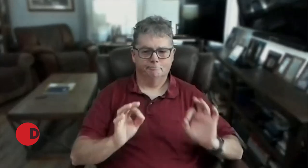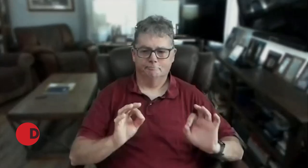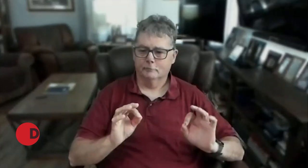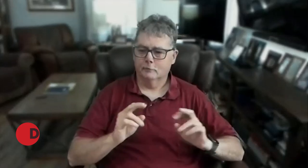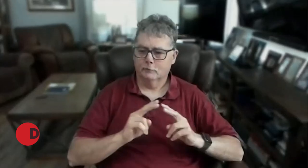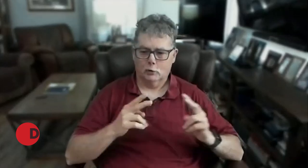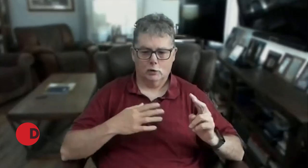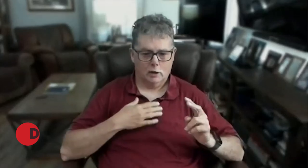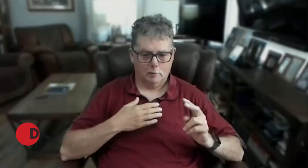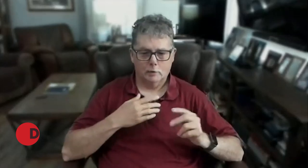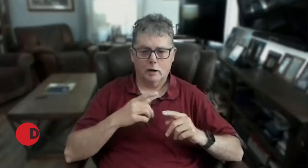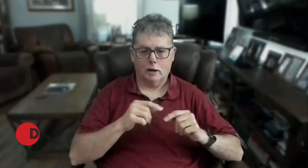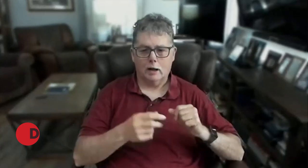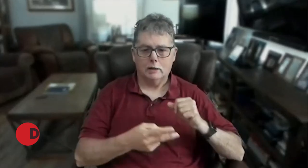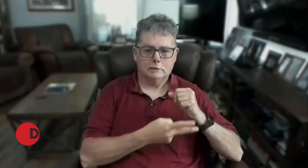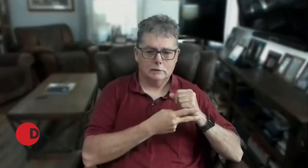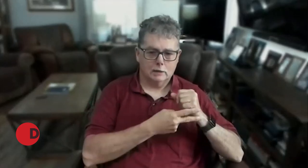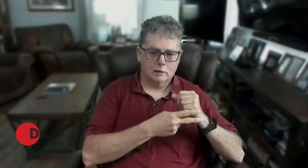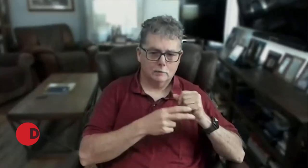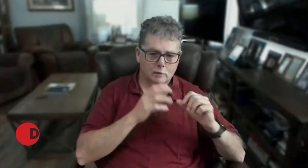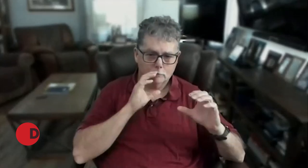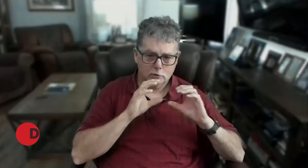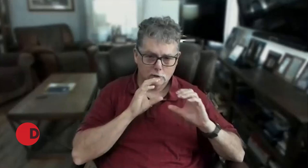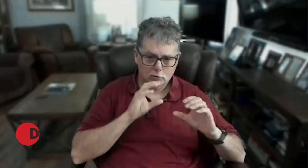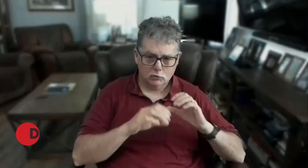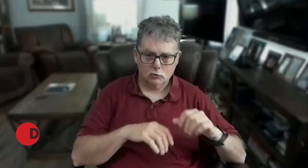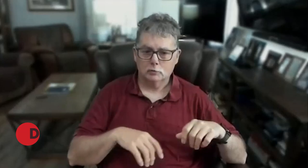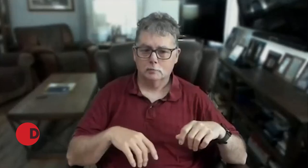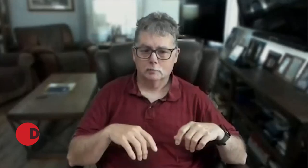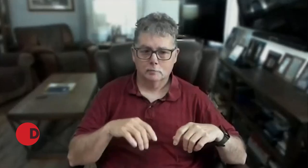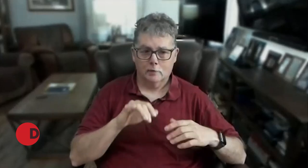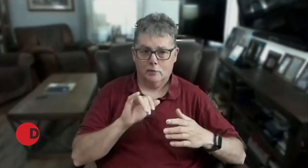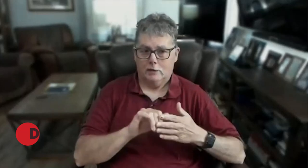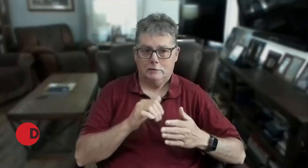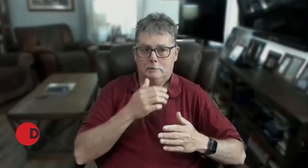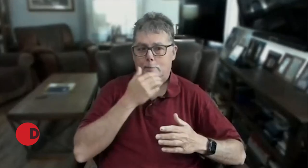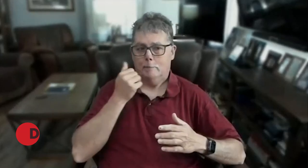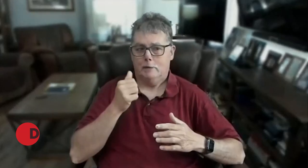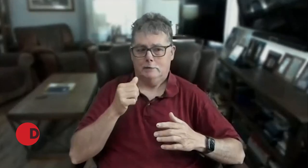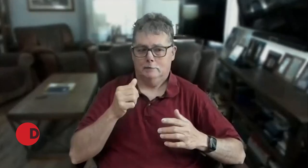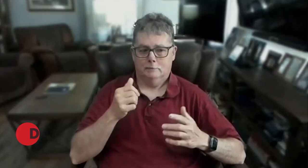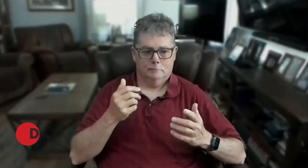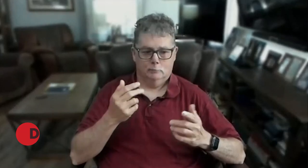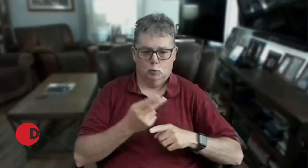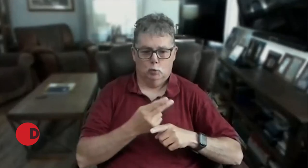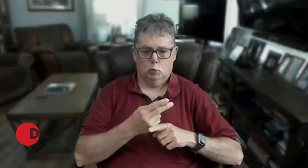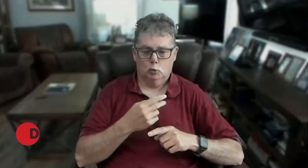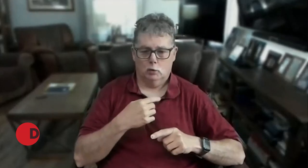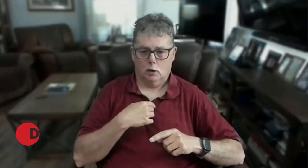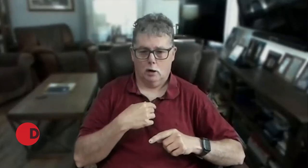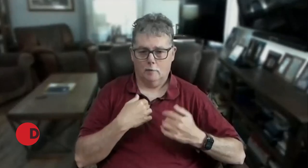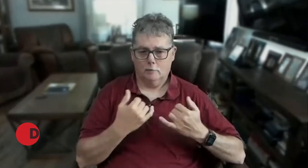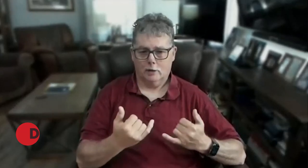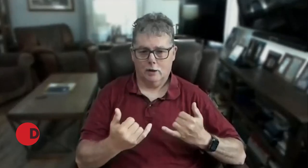keyboard which is much faster. I am happy and can save the conversation.